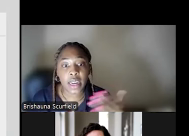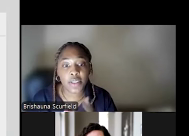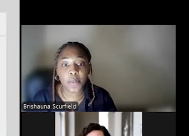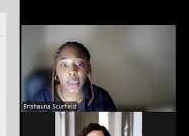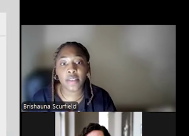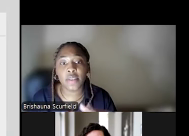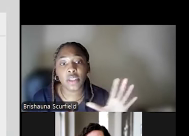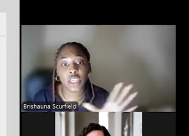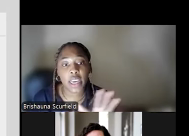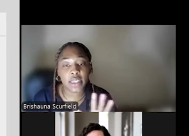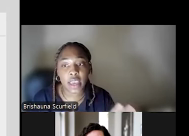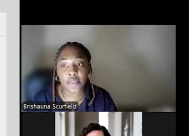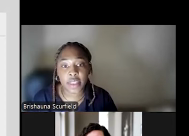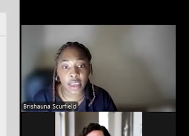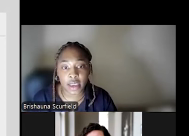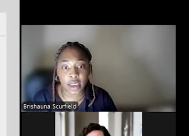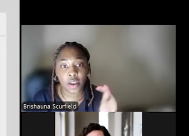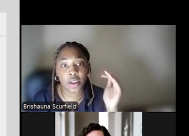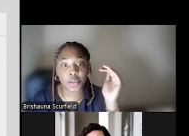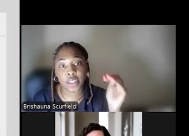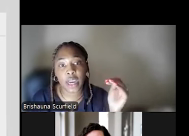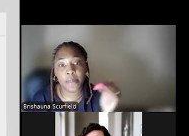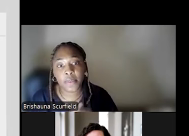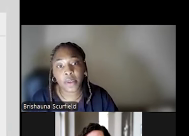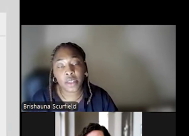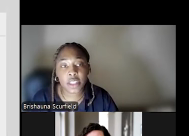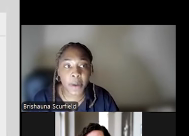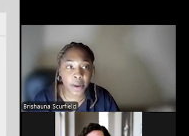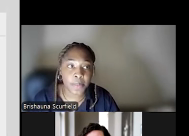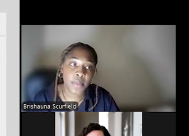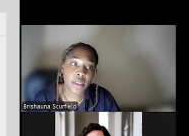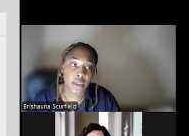Now that we've checked everything and gone through the top to the bottom,